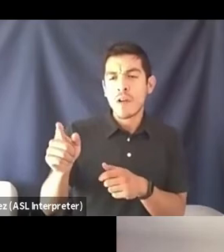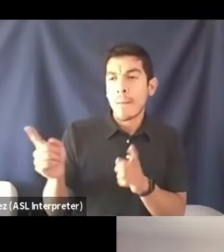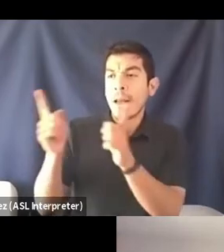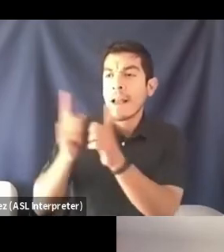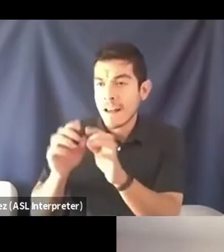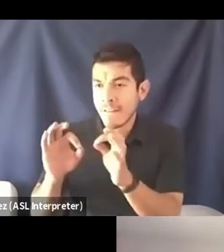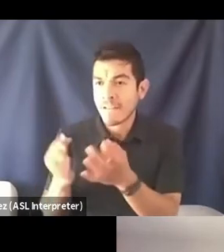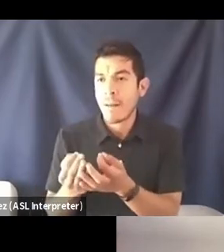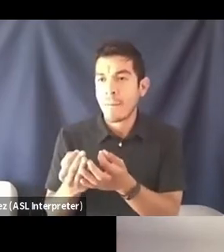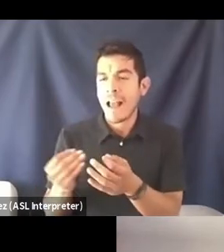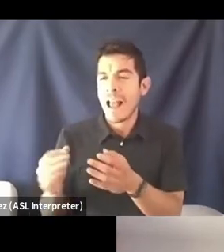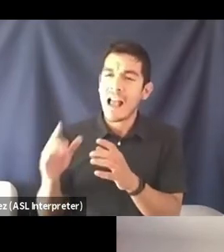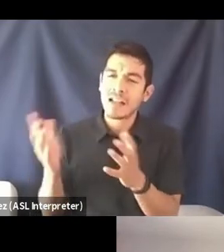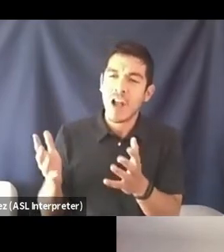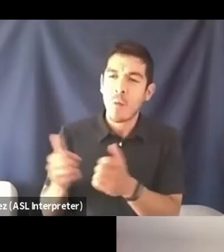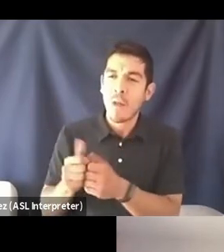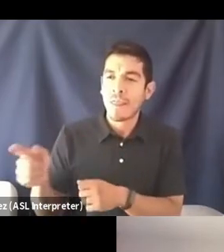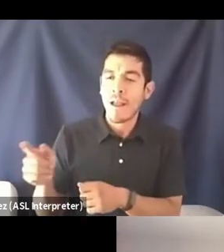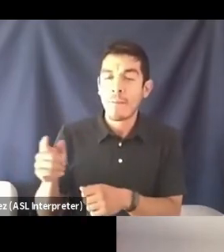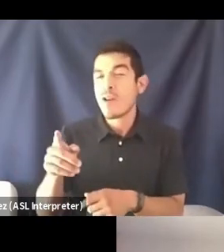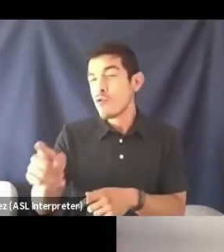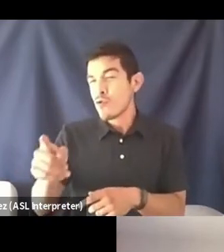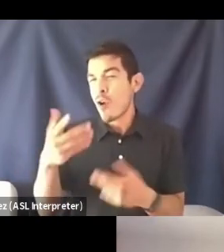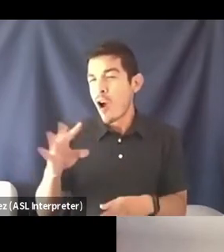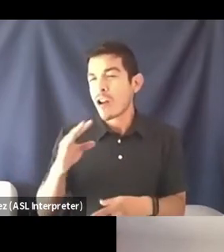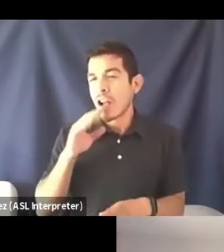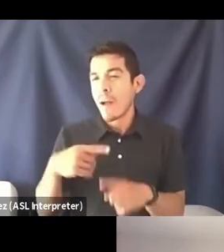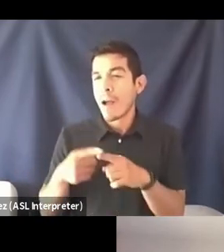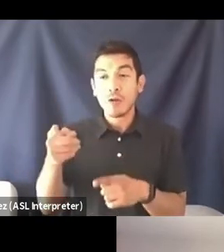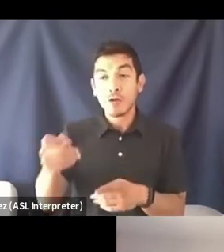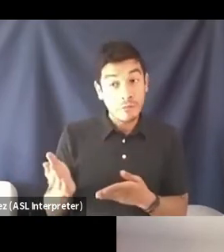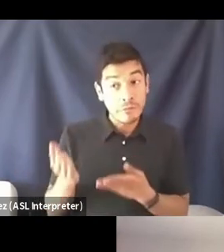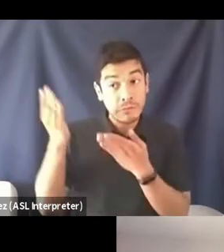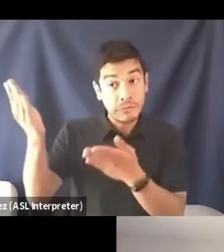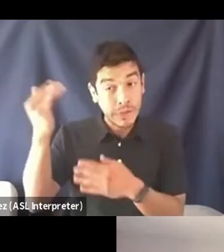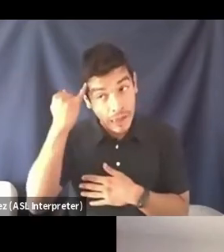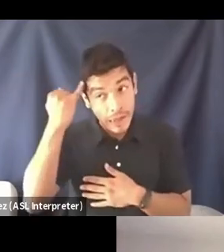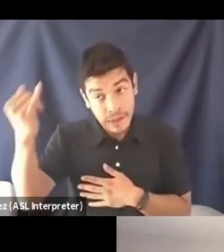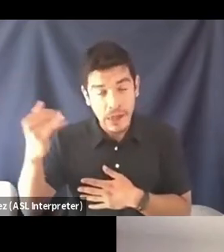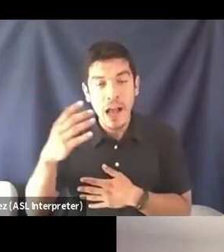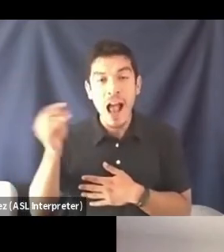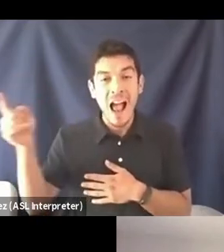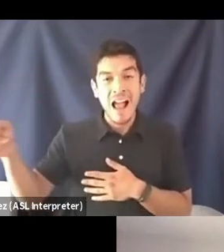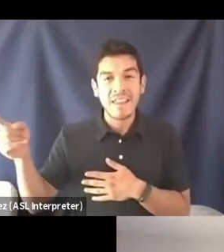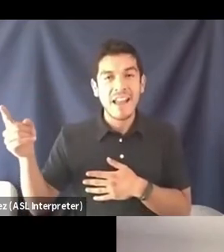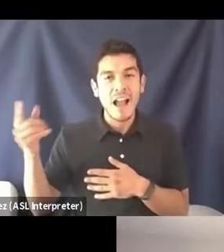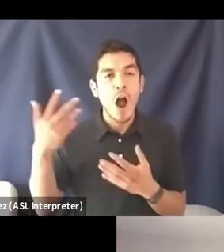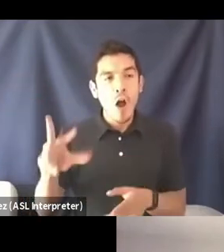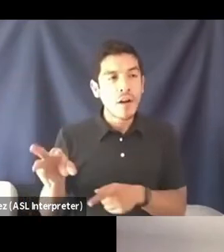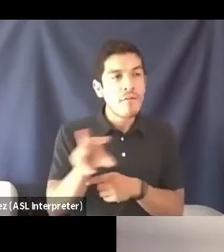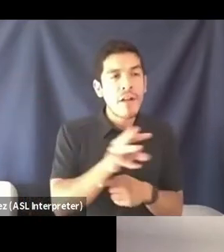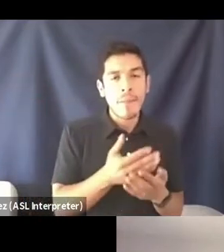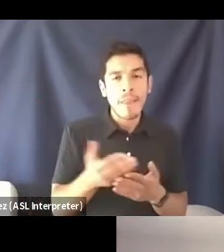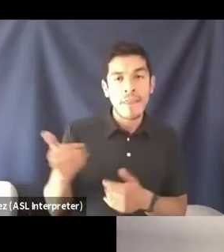you talked a little bit about sort of, proposing the idea. And they had been filming things but in general